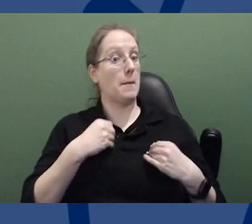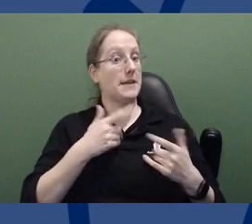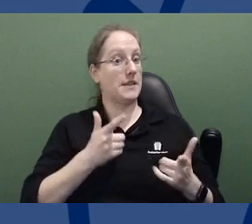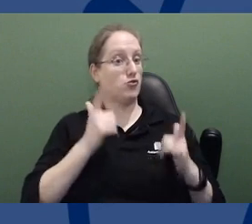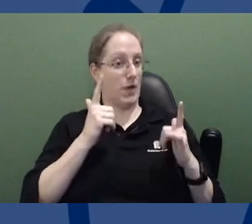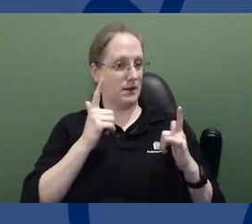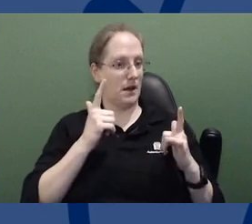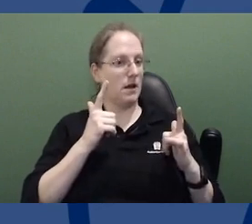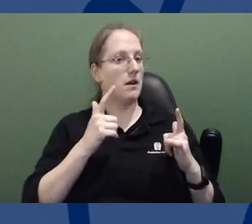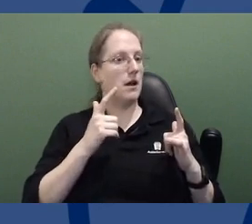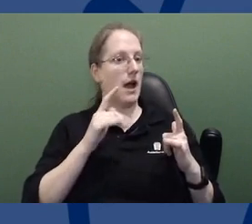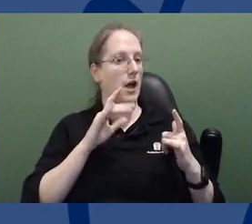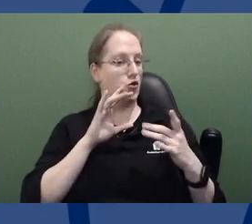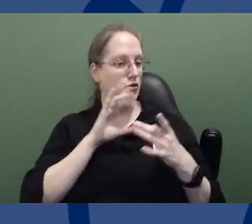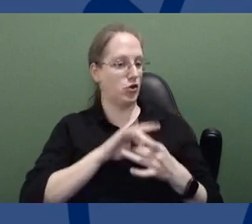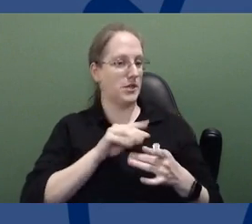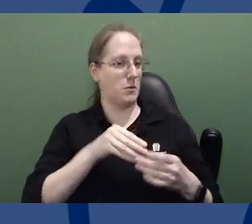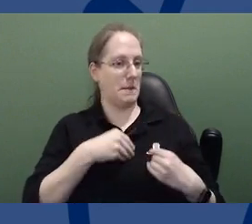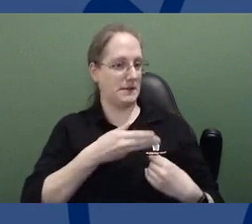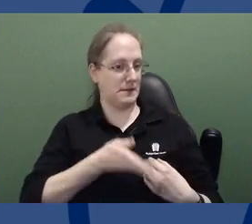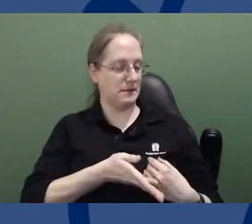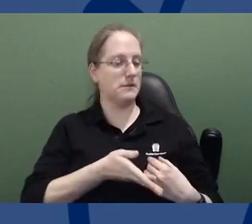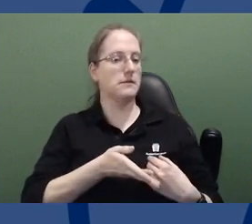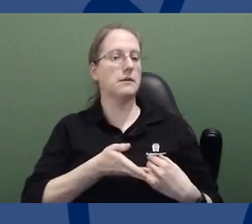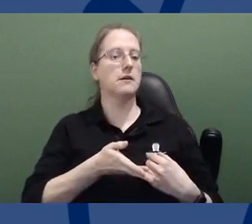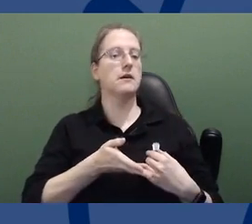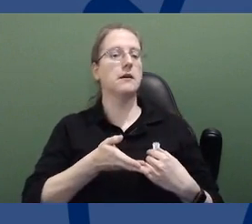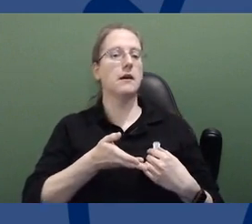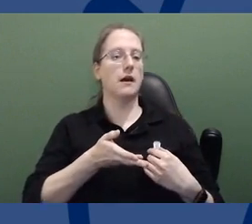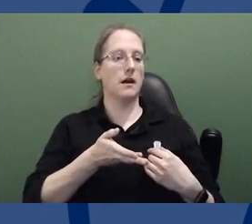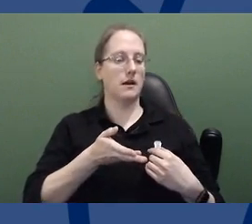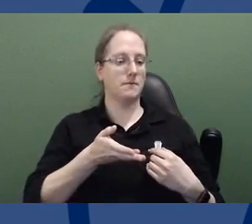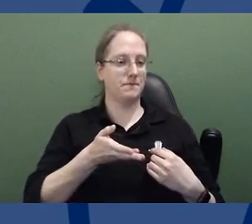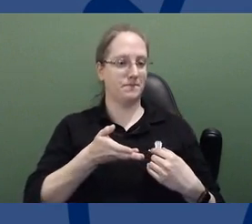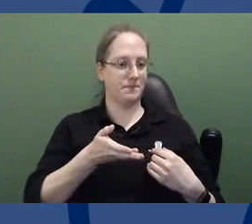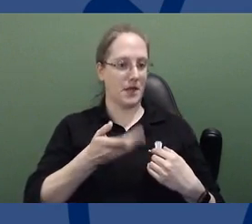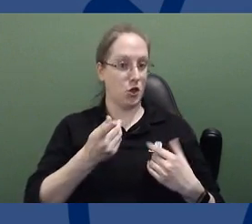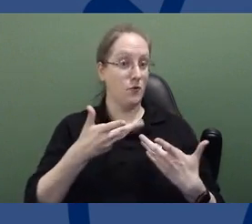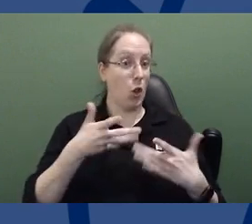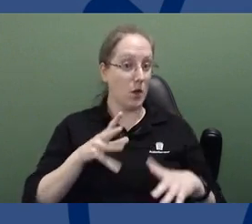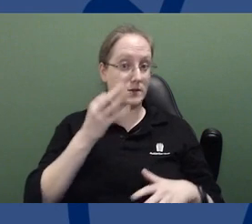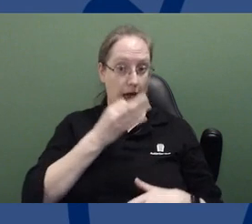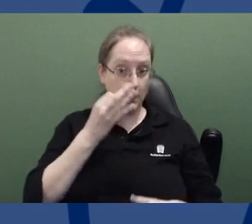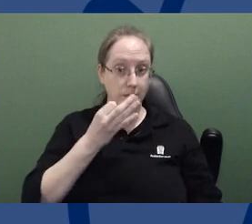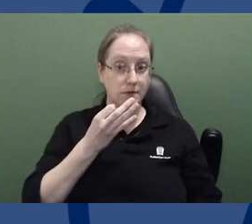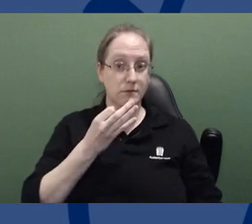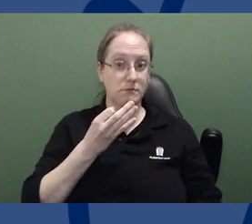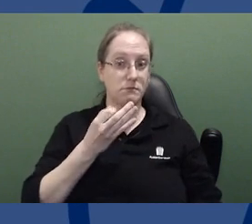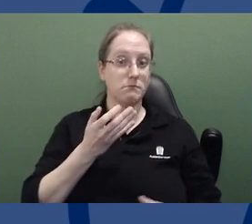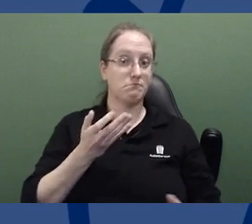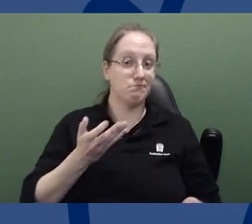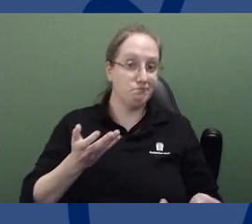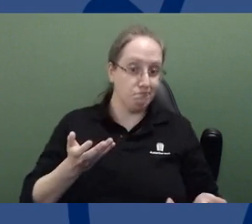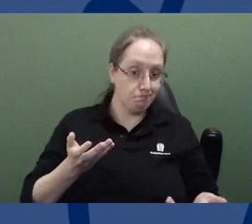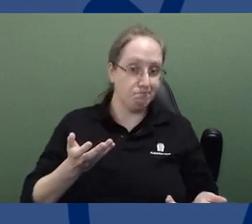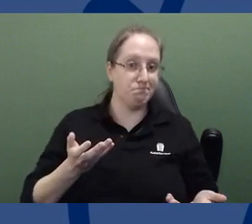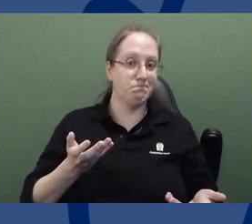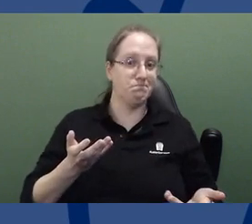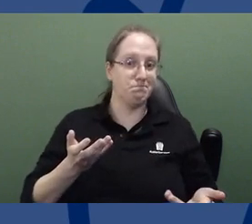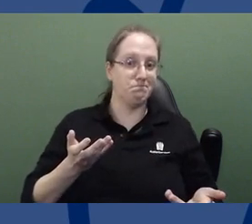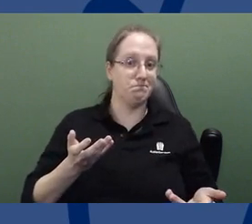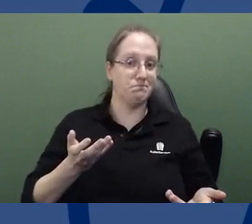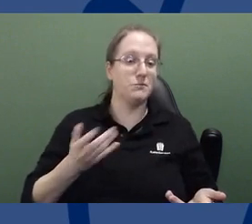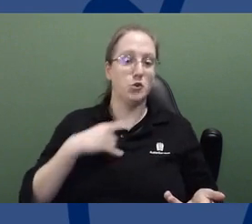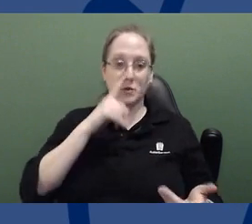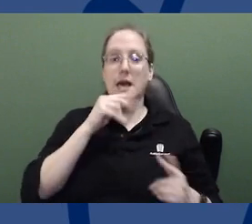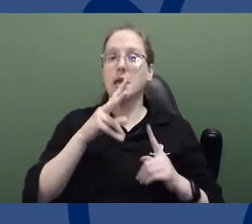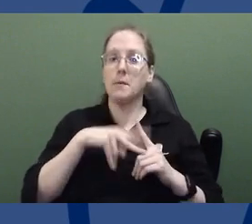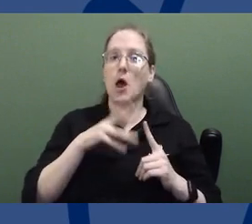that firm and you've lost hours, then you can apply for a COVID‑19 disaster payment